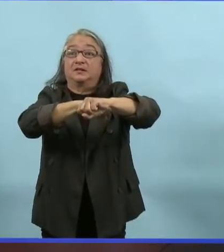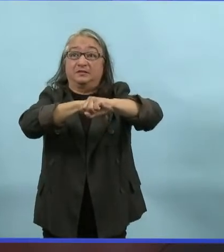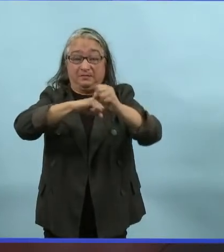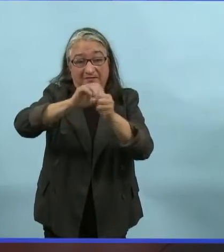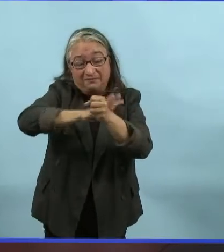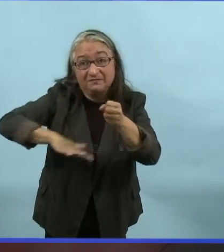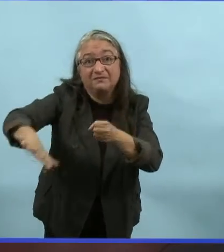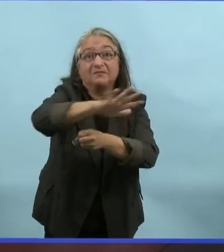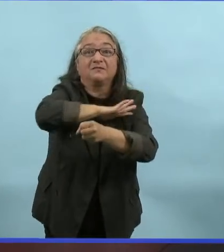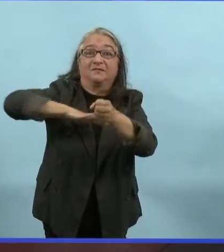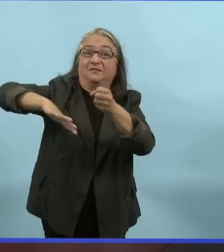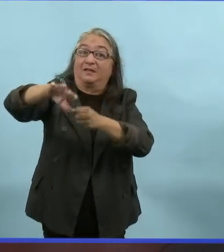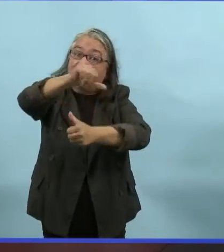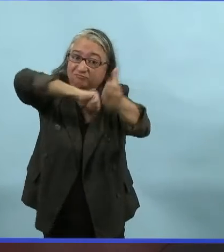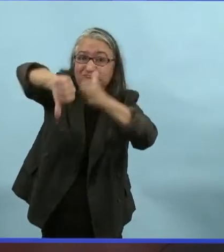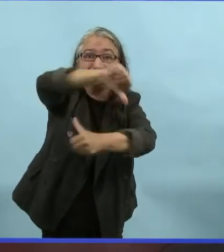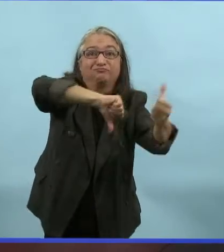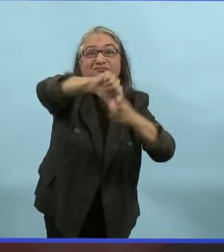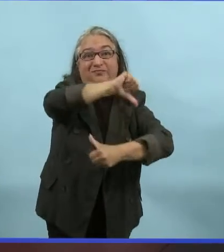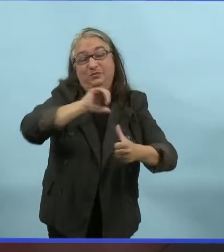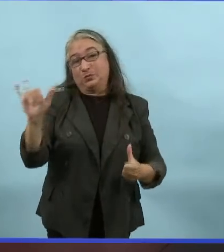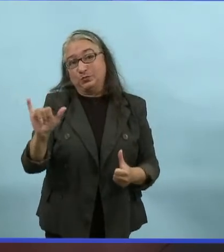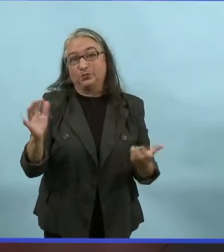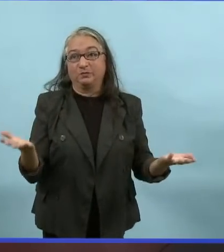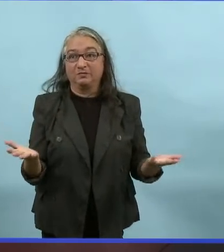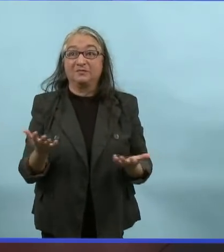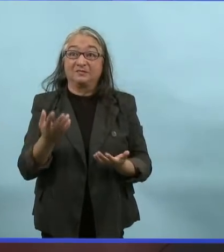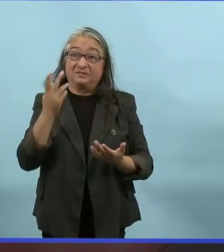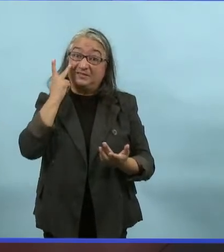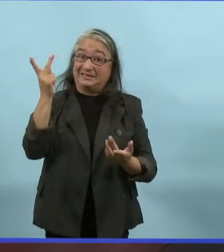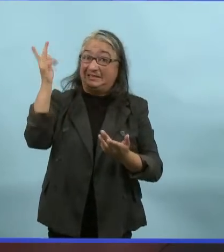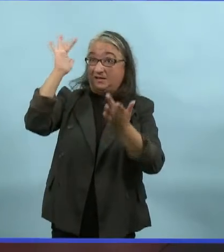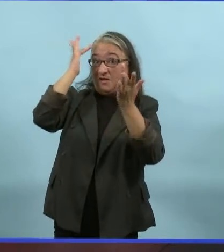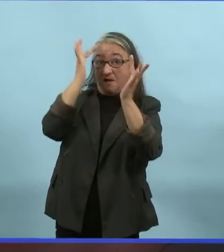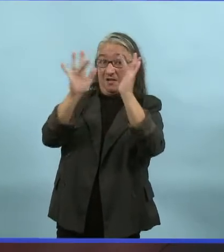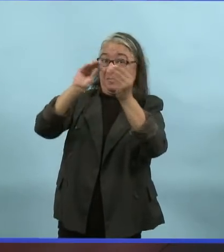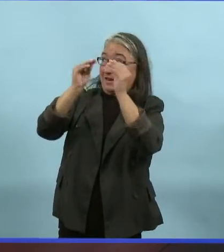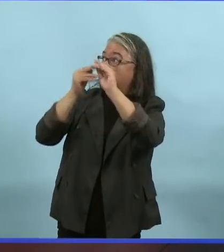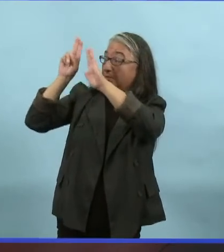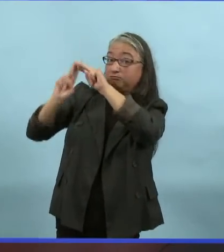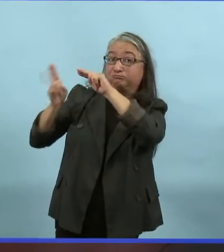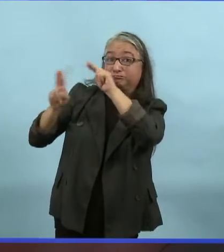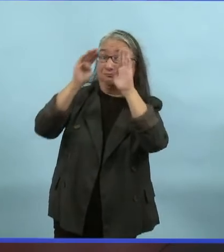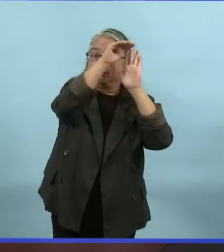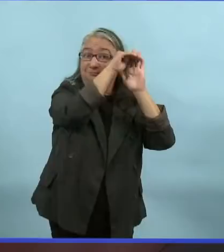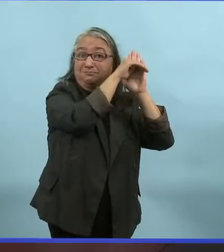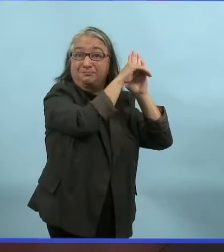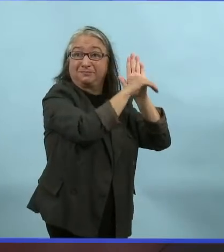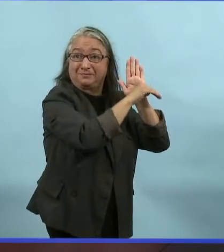hospitalizations come down and that's because of vaccine and that's going to be that path